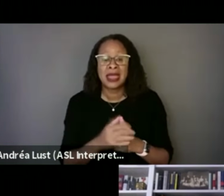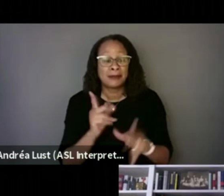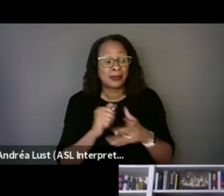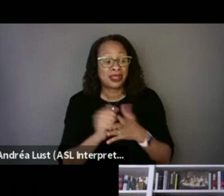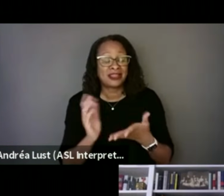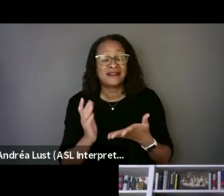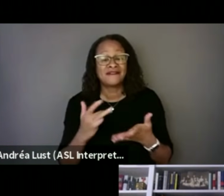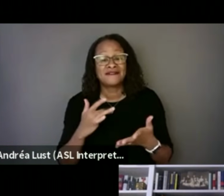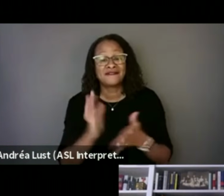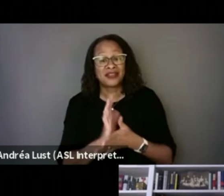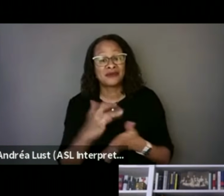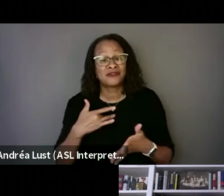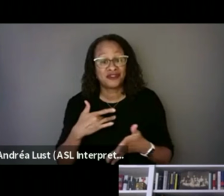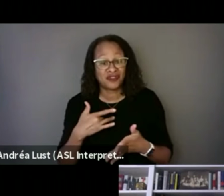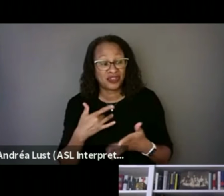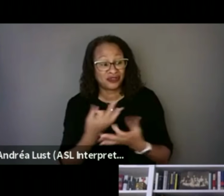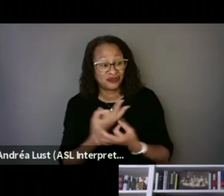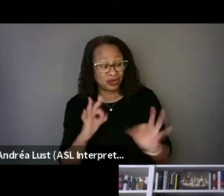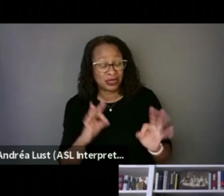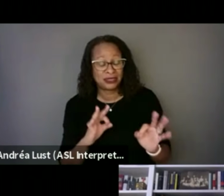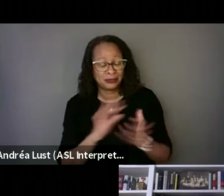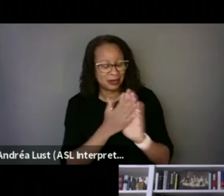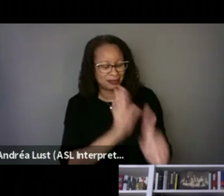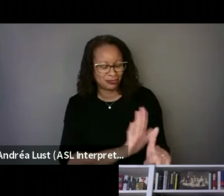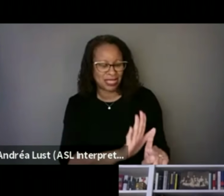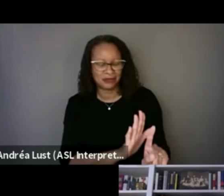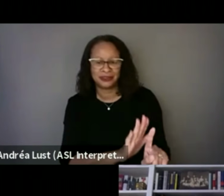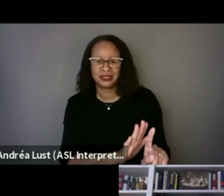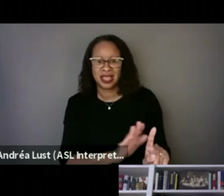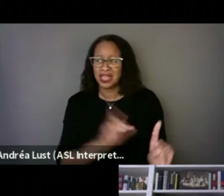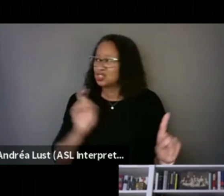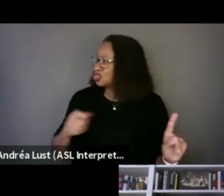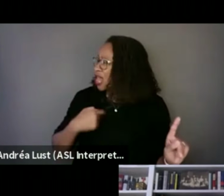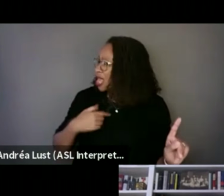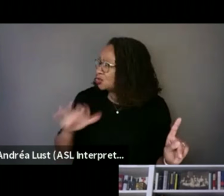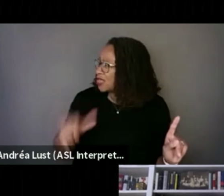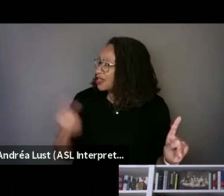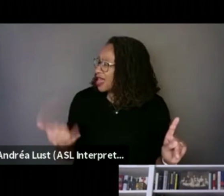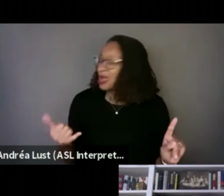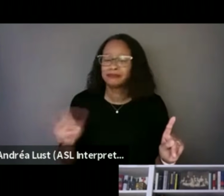to just be themselves rather than like, you know, should I do this now? Like, I mean, the second for me,